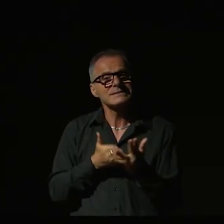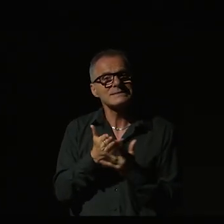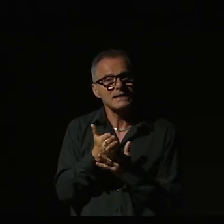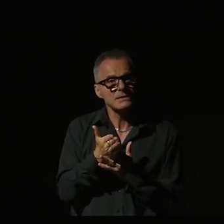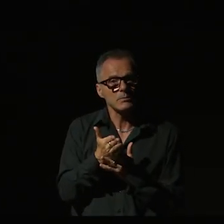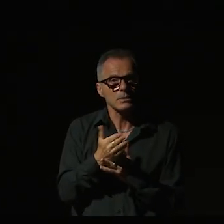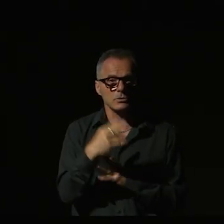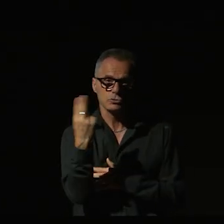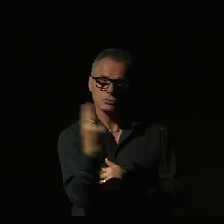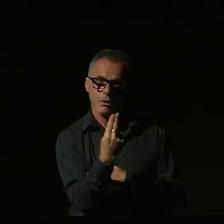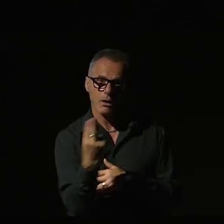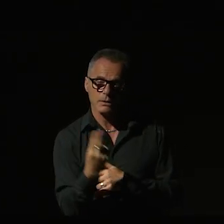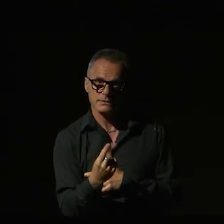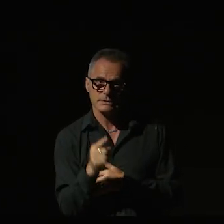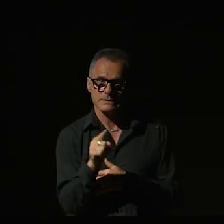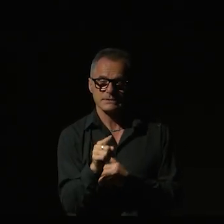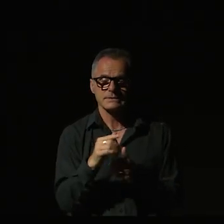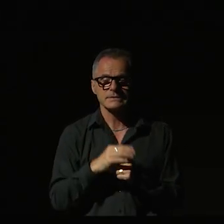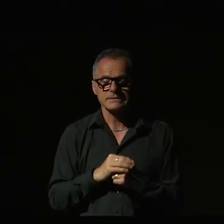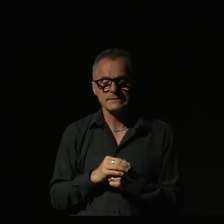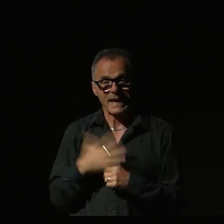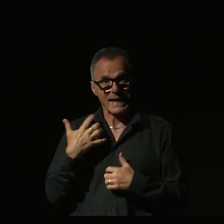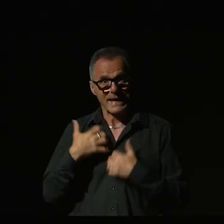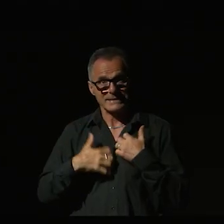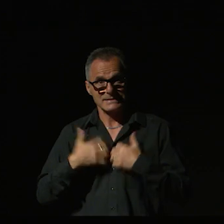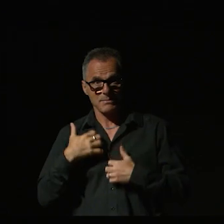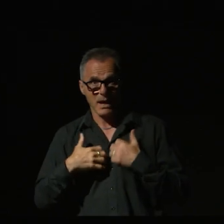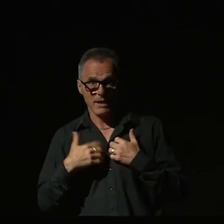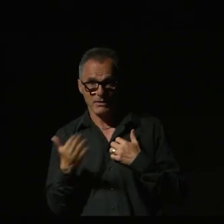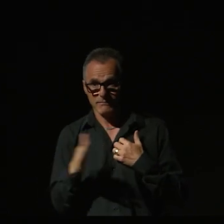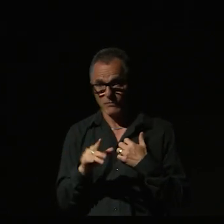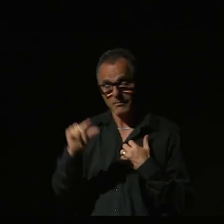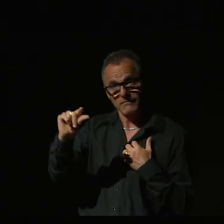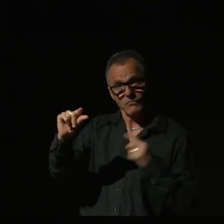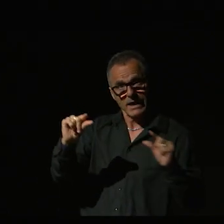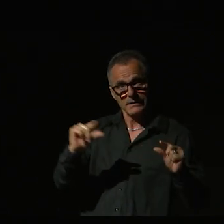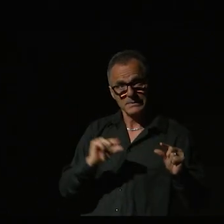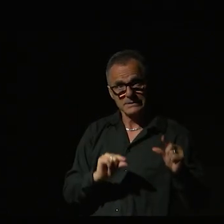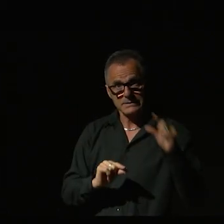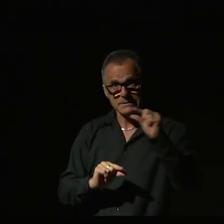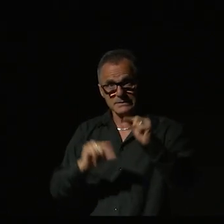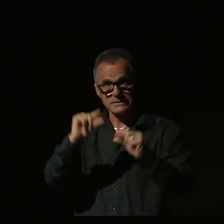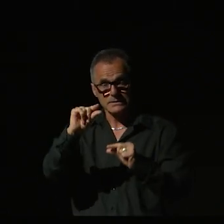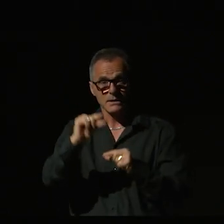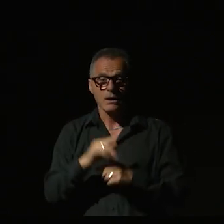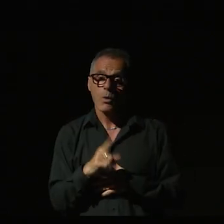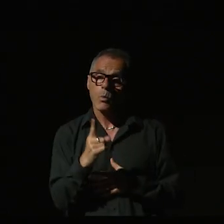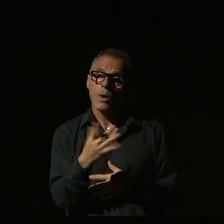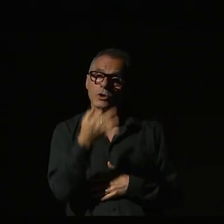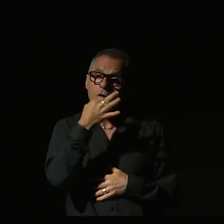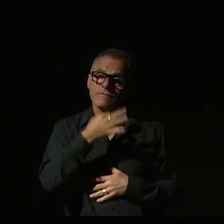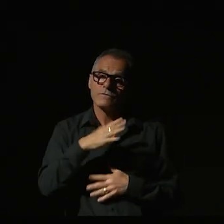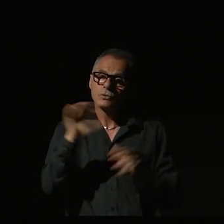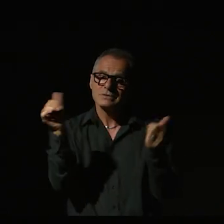Probably one of the most inspiring fragments and also one of the few sculptures that at the time wasn't completed